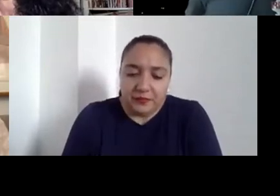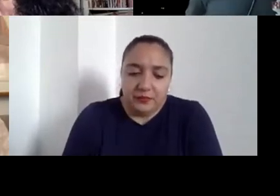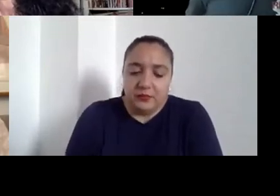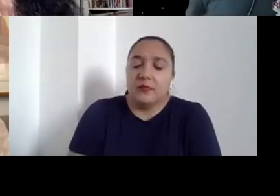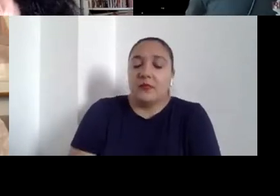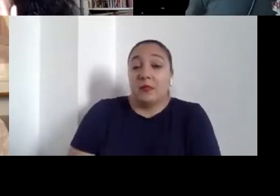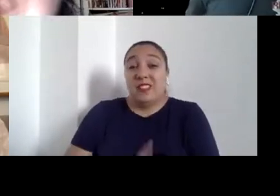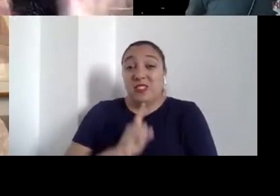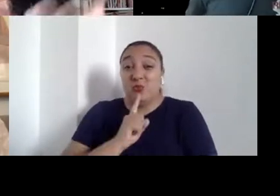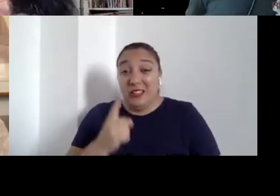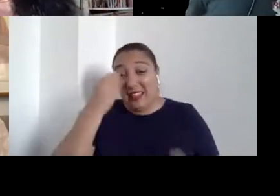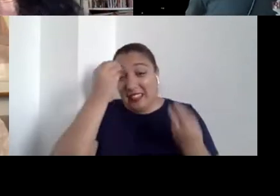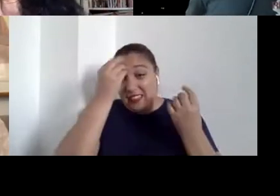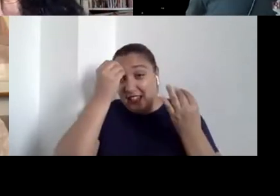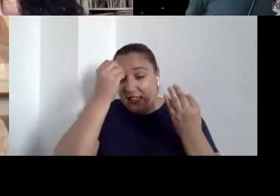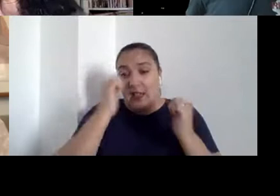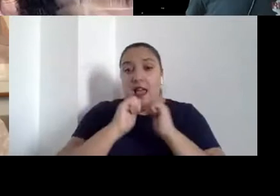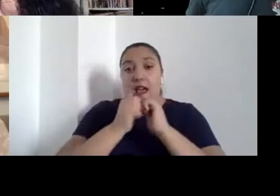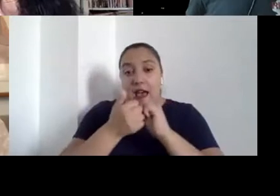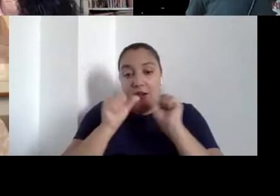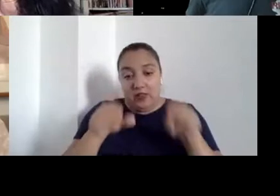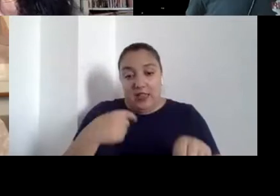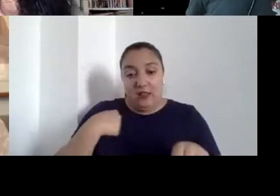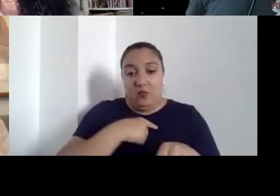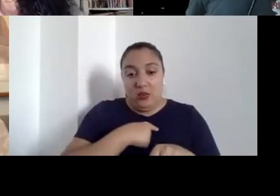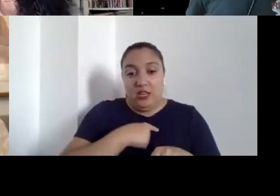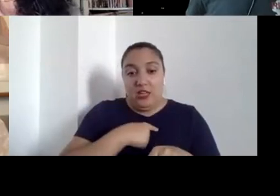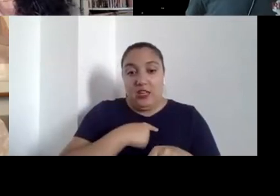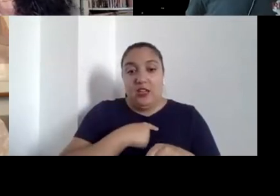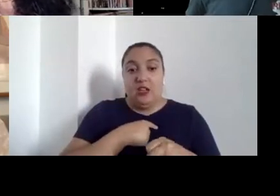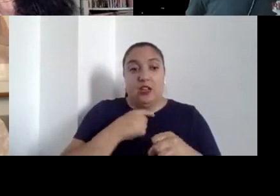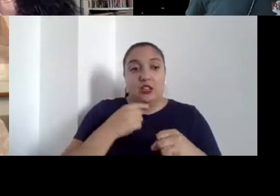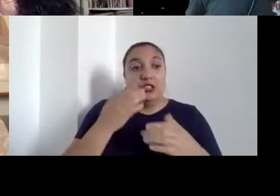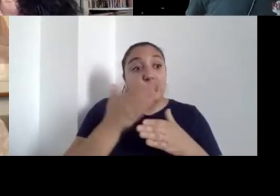how can we also share the resources? How can we -- how